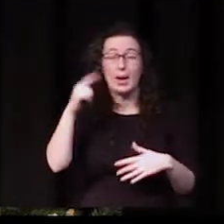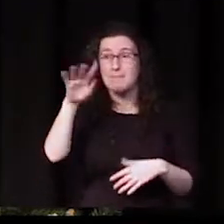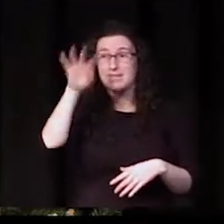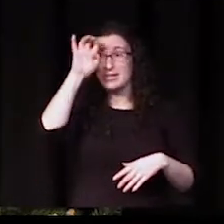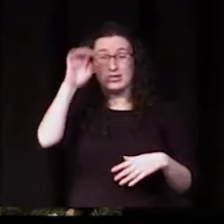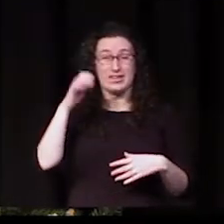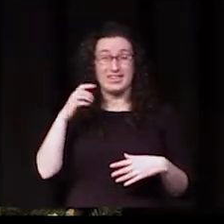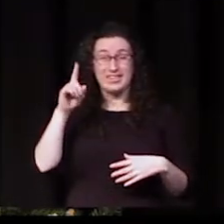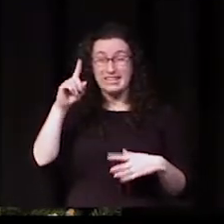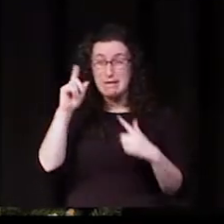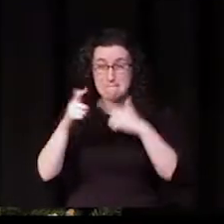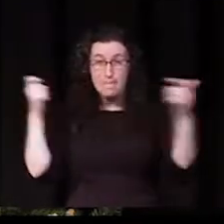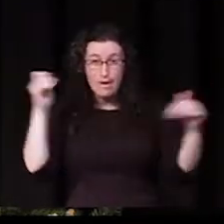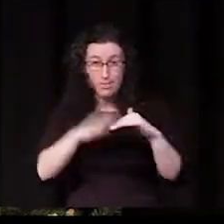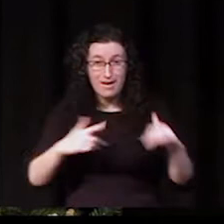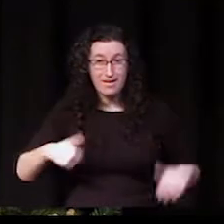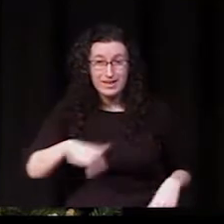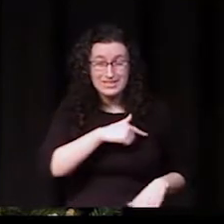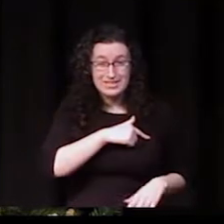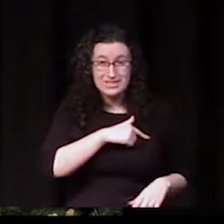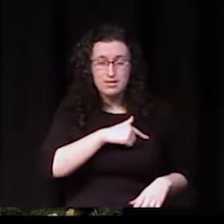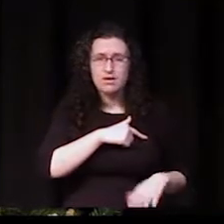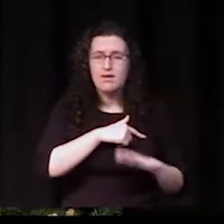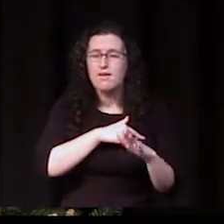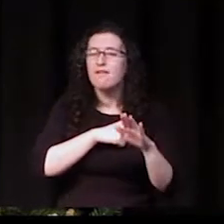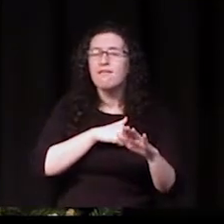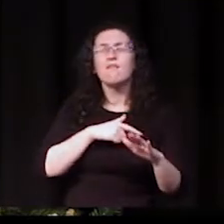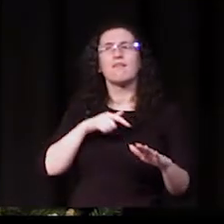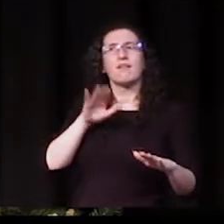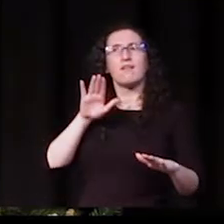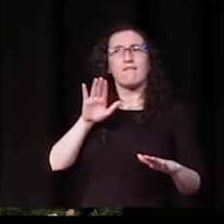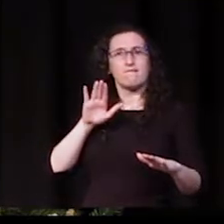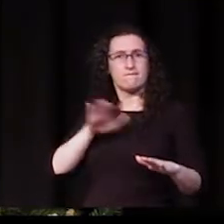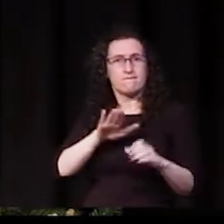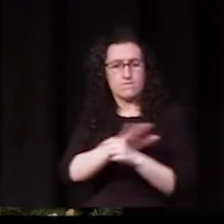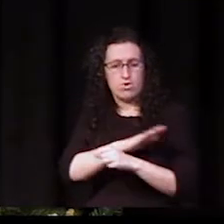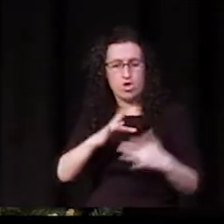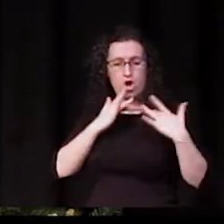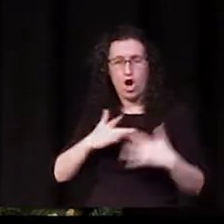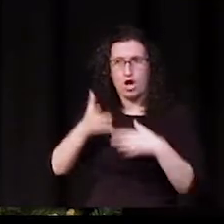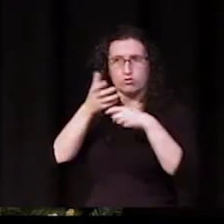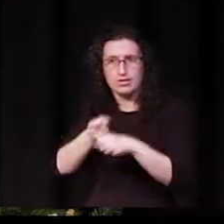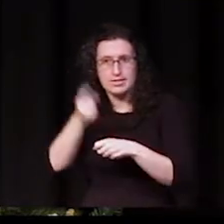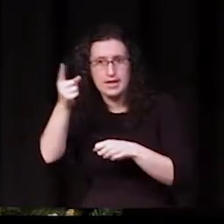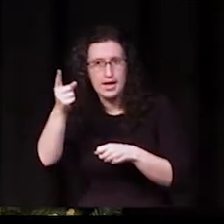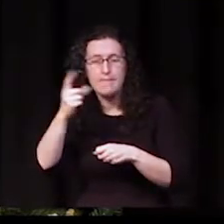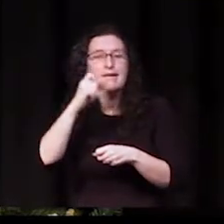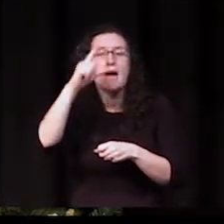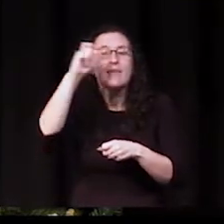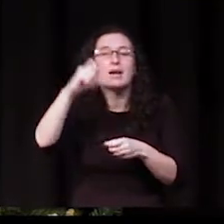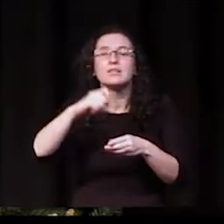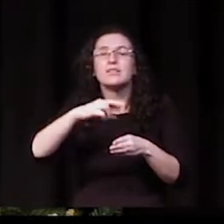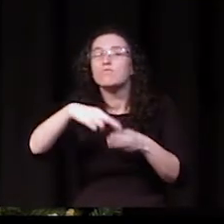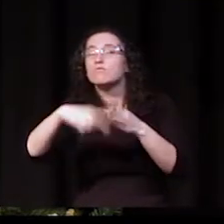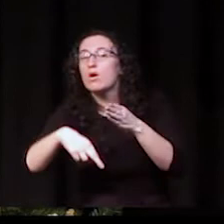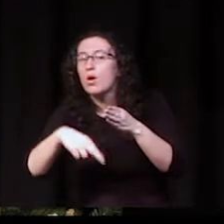and what happens if we trust in Him with all of our heart? Not because of the outcomes, but because of who He is.